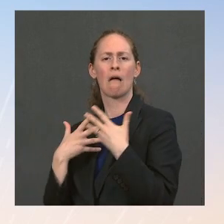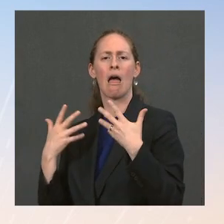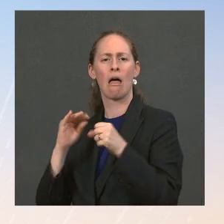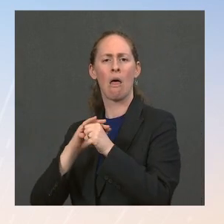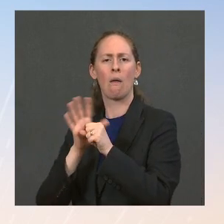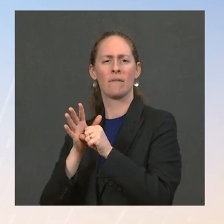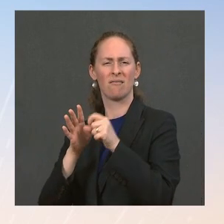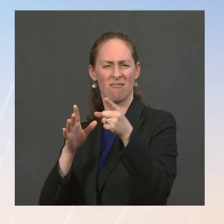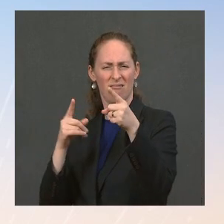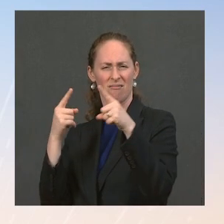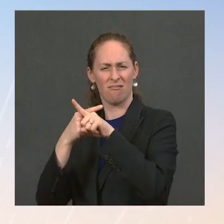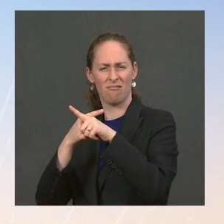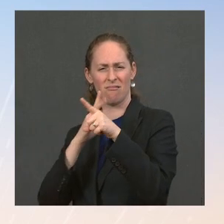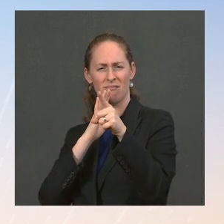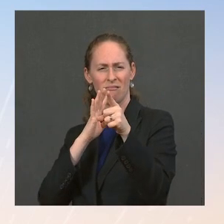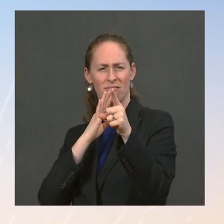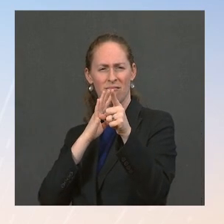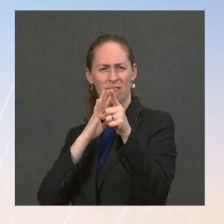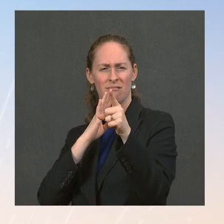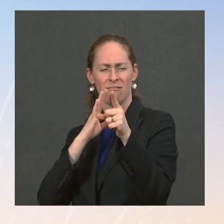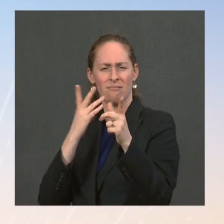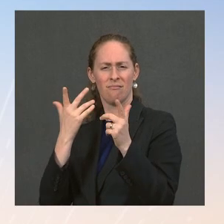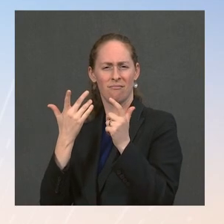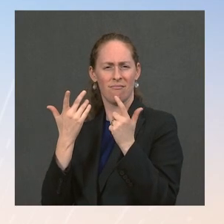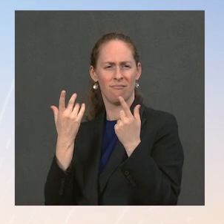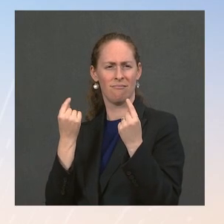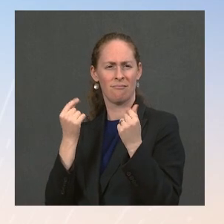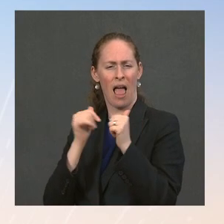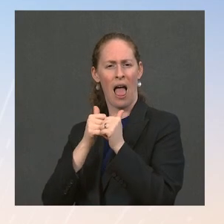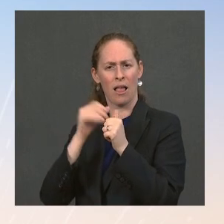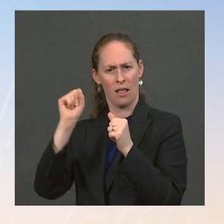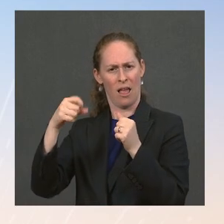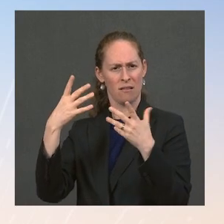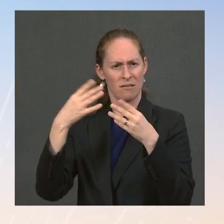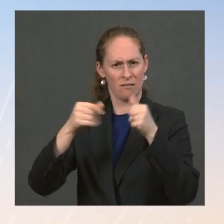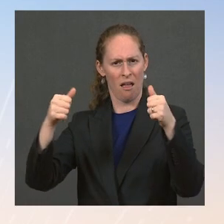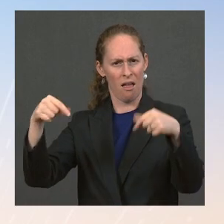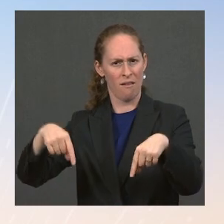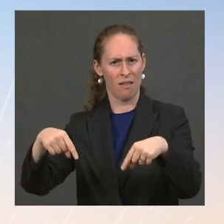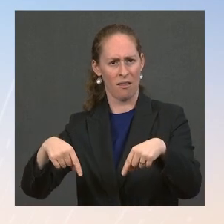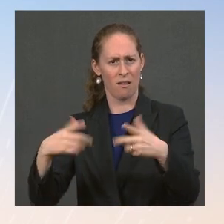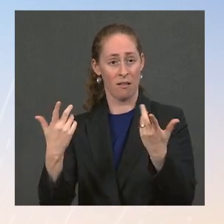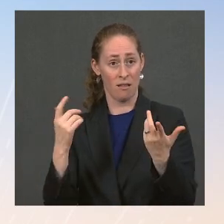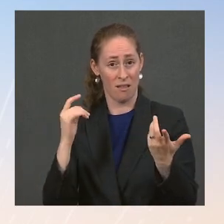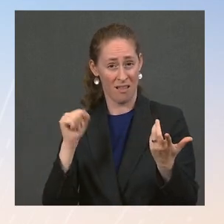because this seems to be the big issue? Is there more the White House can do? Ms. Psaki: Well, one of the big steps we took